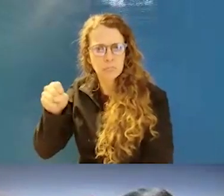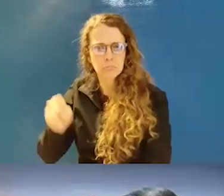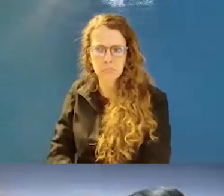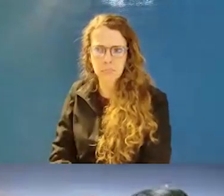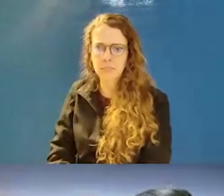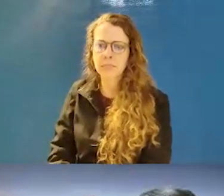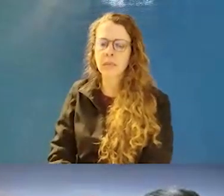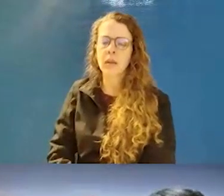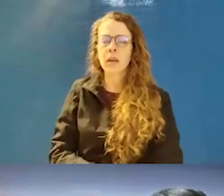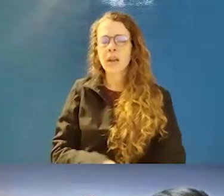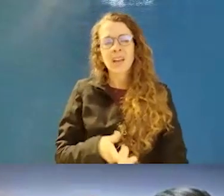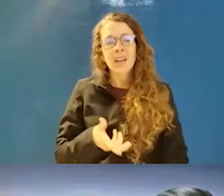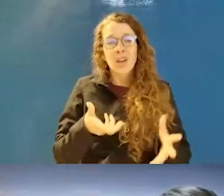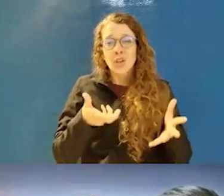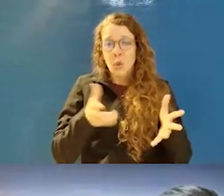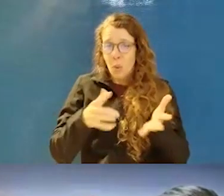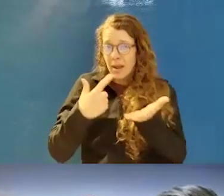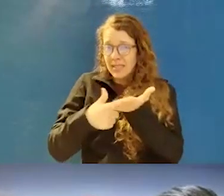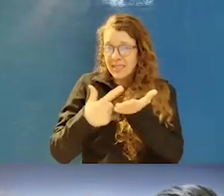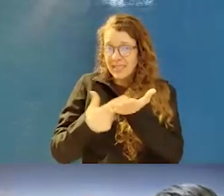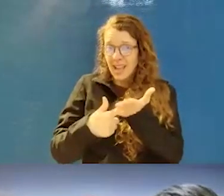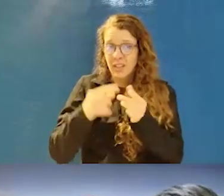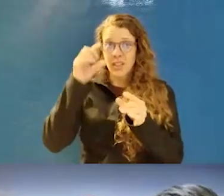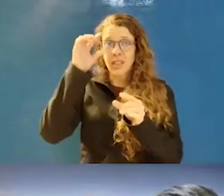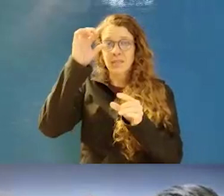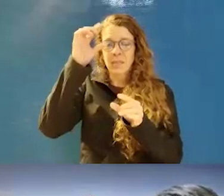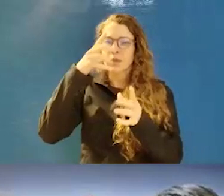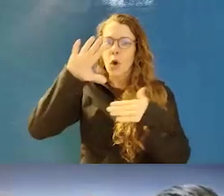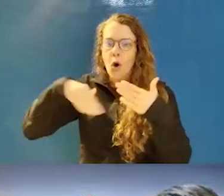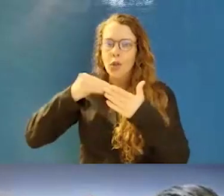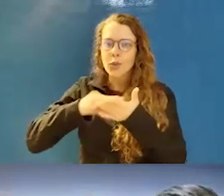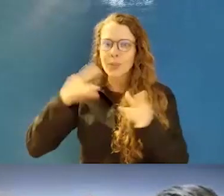You wouldn't want to do that in a discussion though, because all the students have access to the discussion.